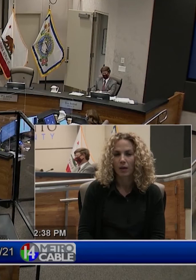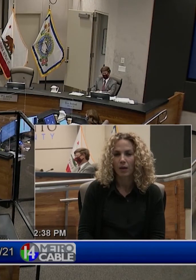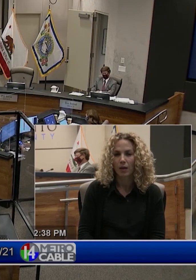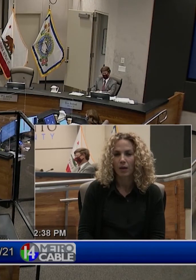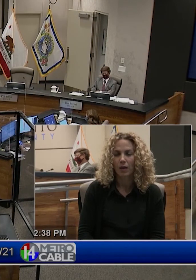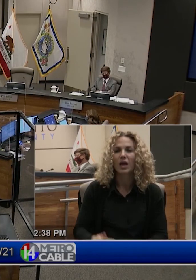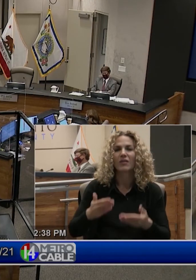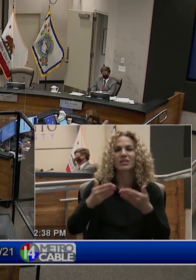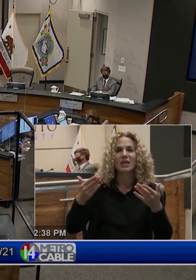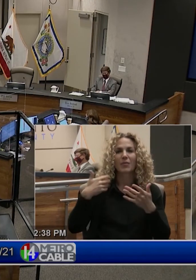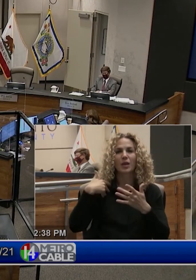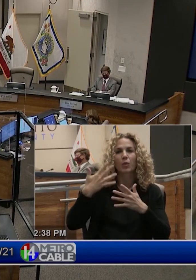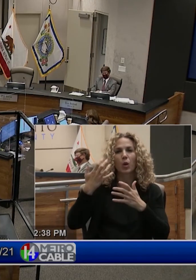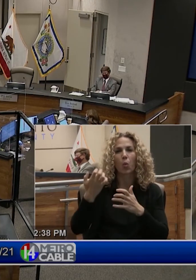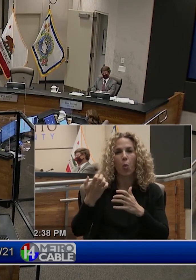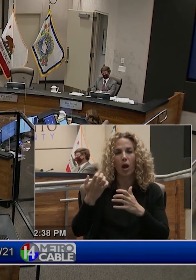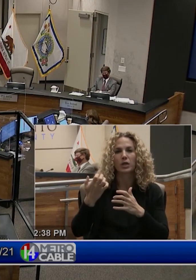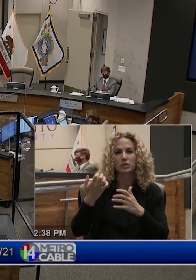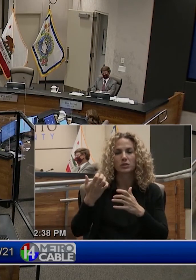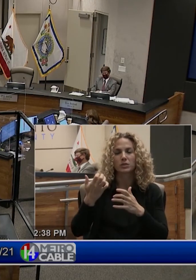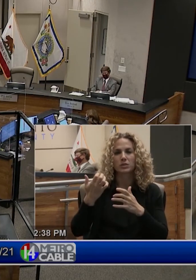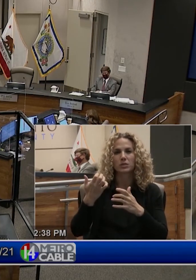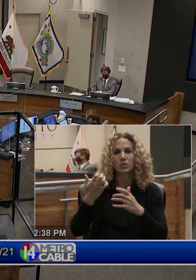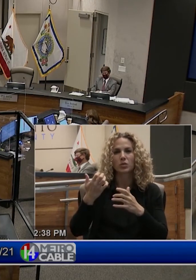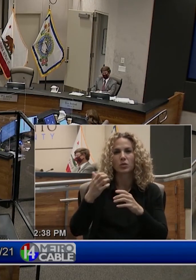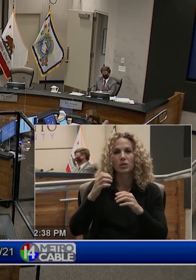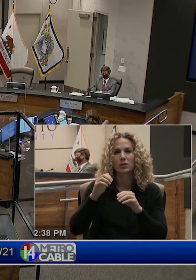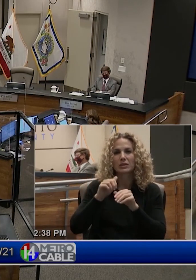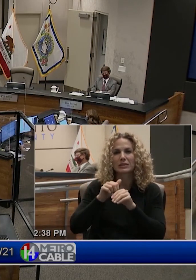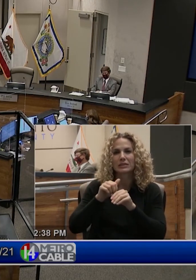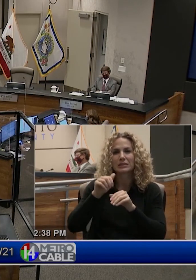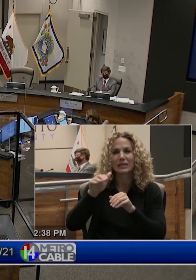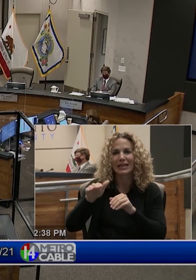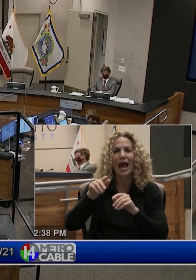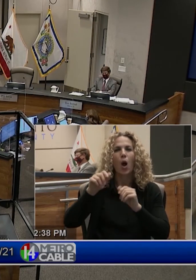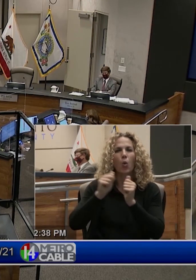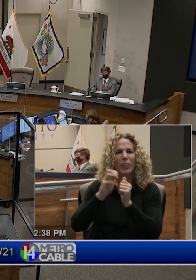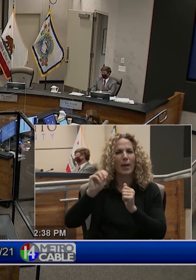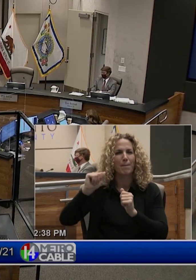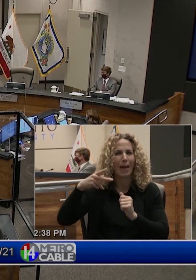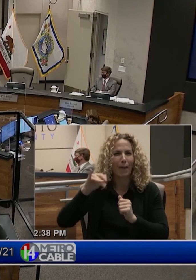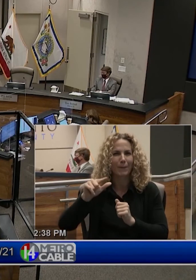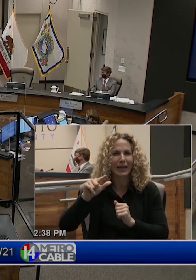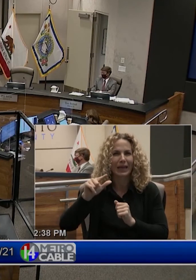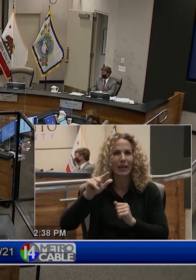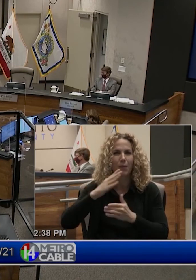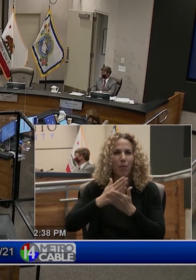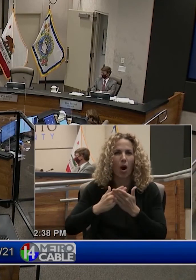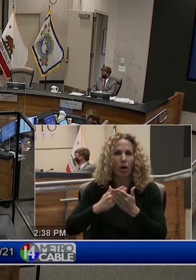AS YOU SEE INPUT AND I PRESUME WELL IS THAT SOMETHING YOU WANT